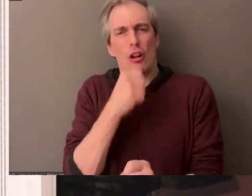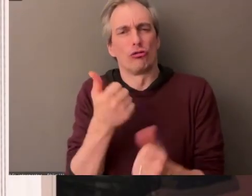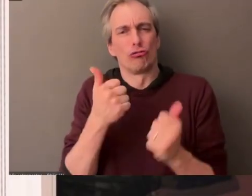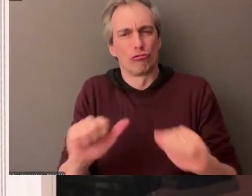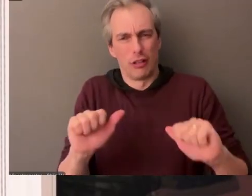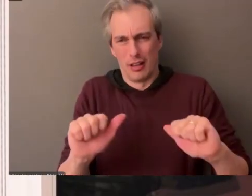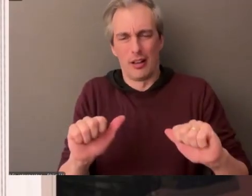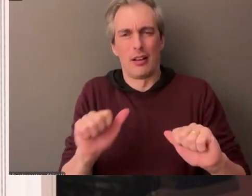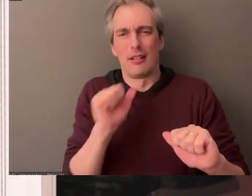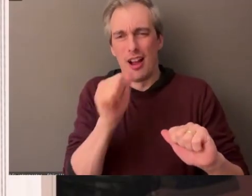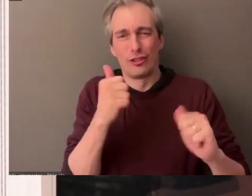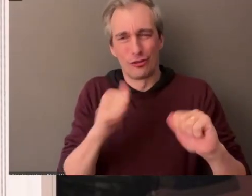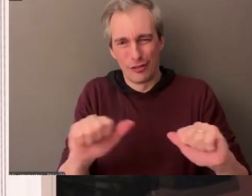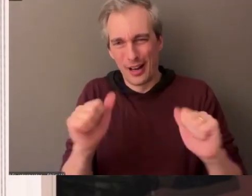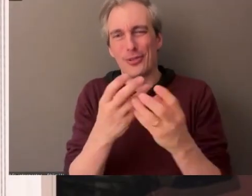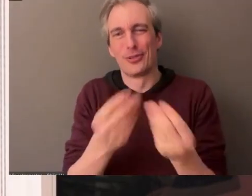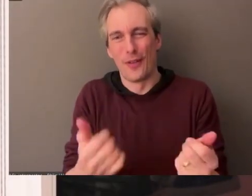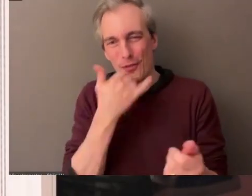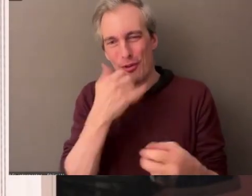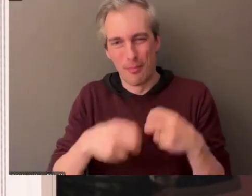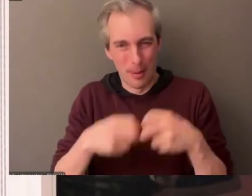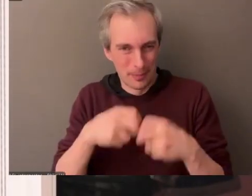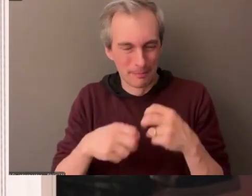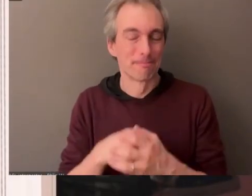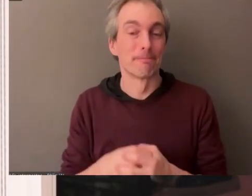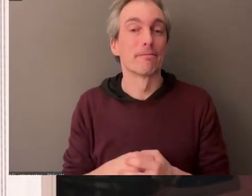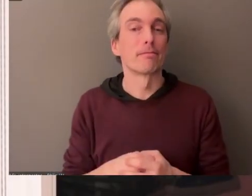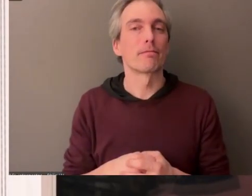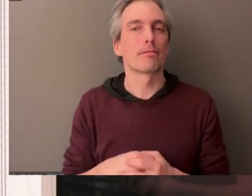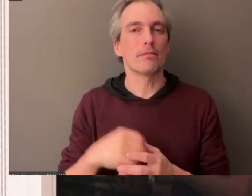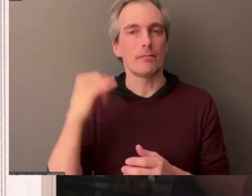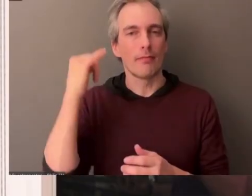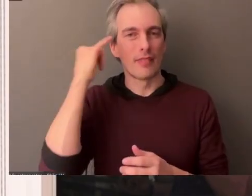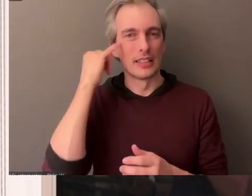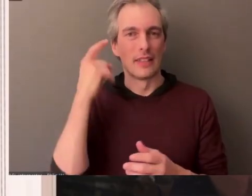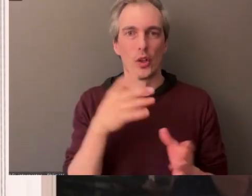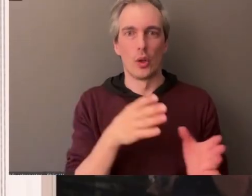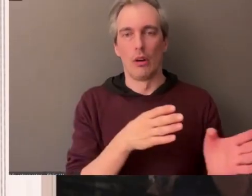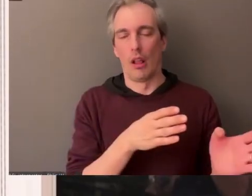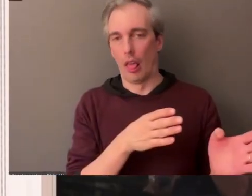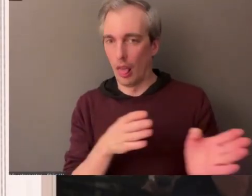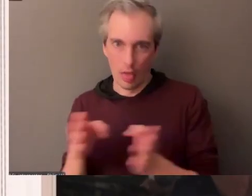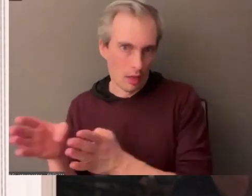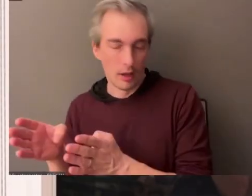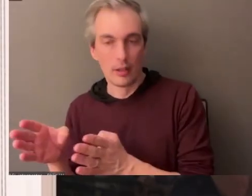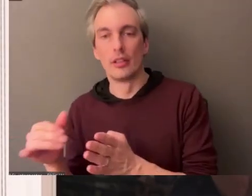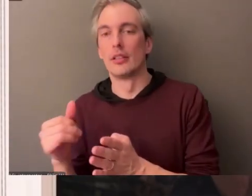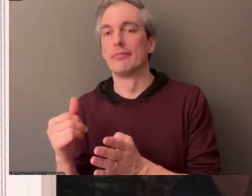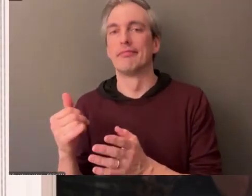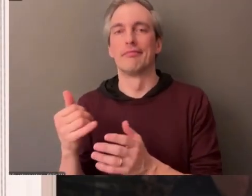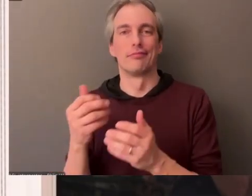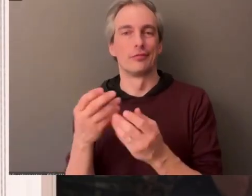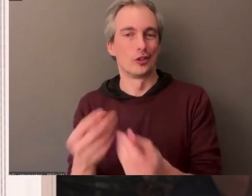person, and step out of your lane in that way, uninvited, that can get ugly really, really fast for you.